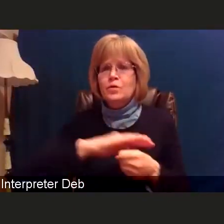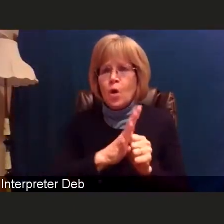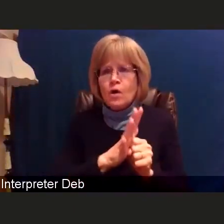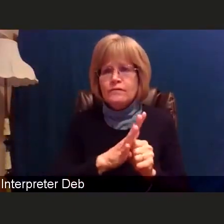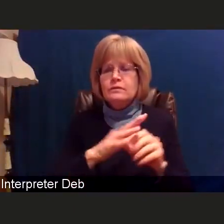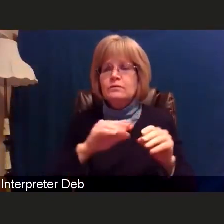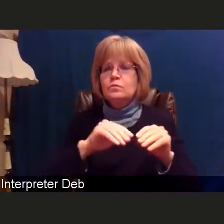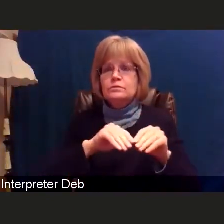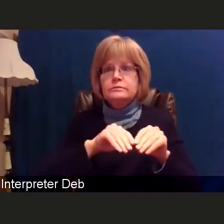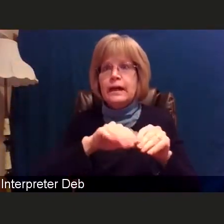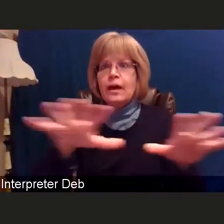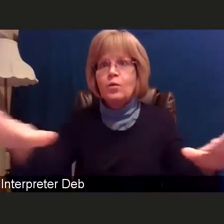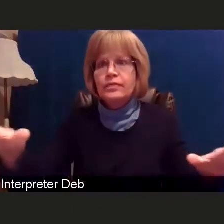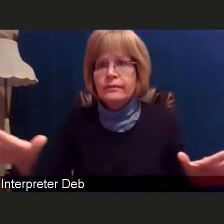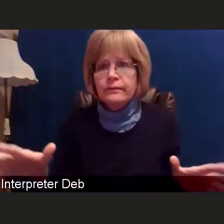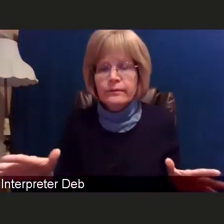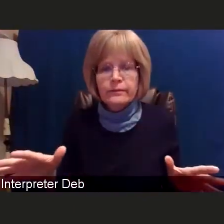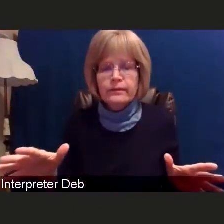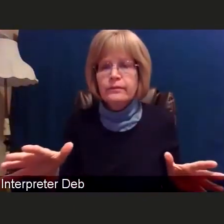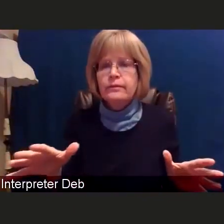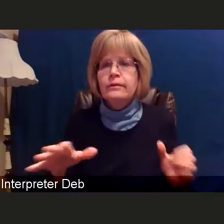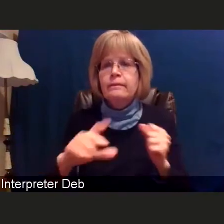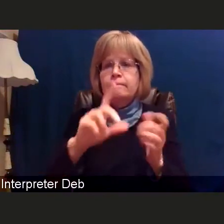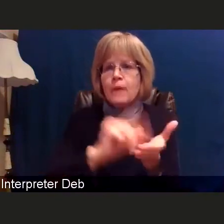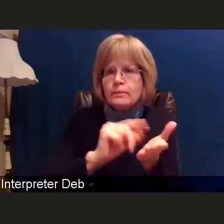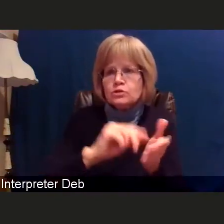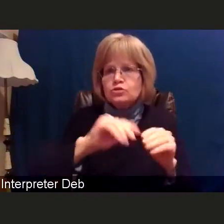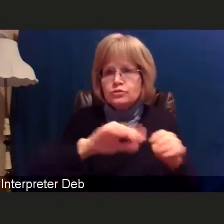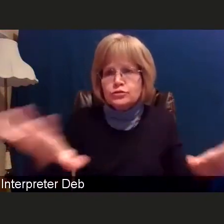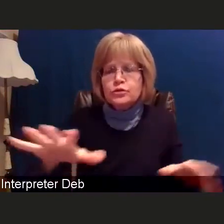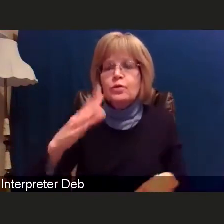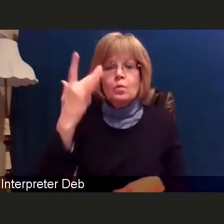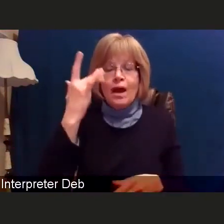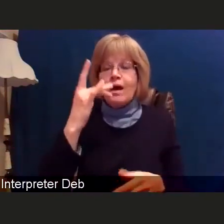so that way pharmaceutical companies, scientists,